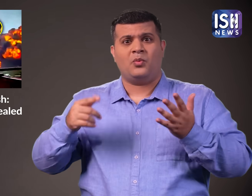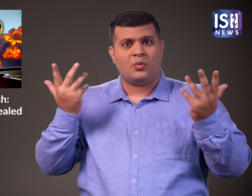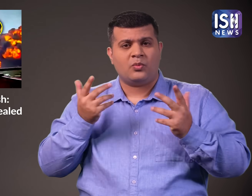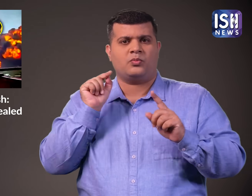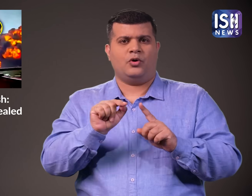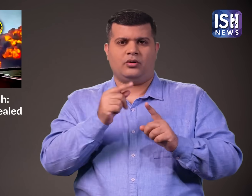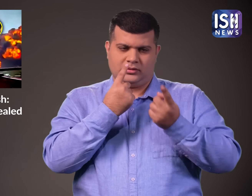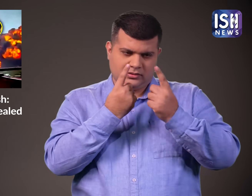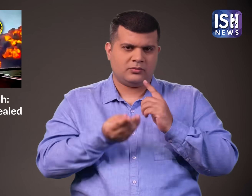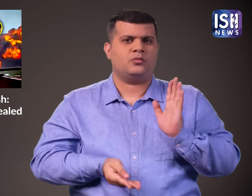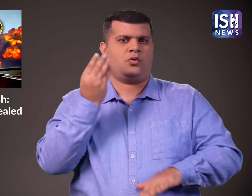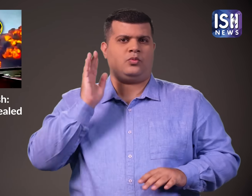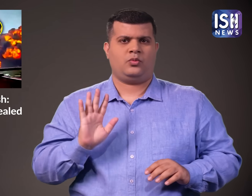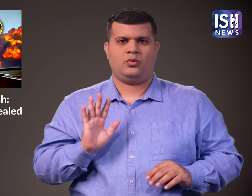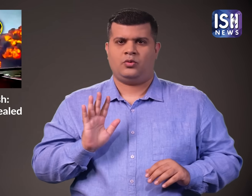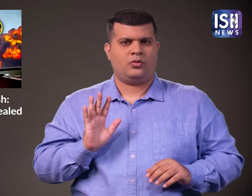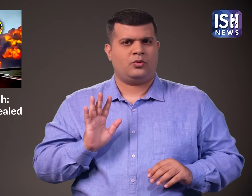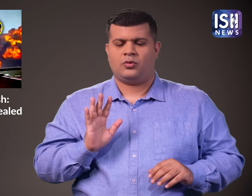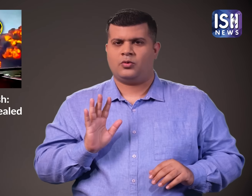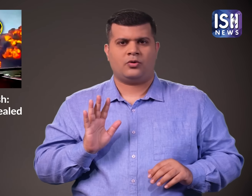Reason is still not clear. More investigation is needed.